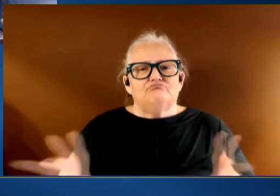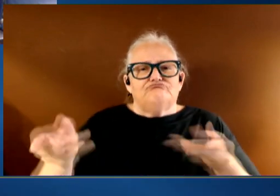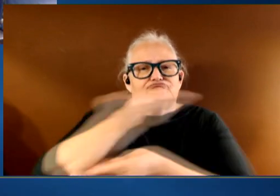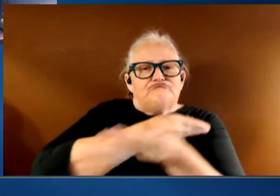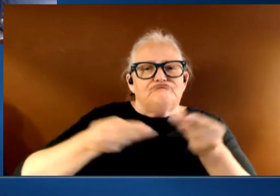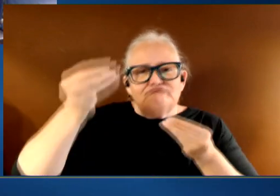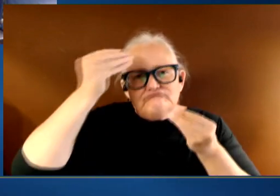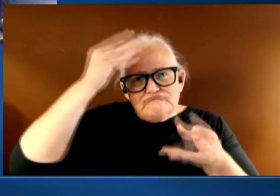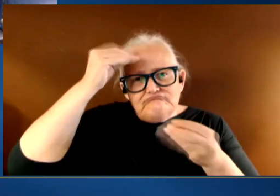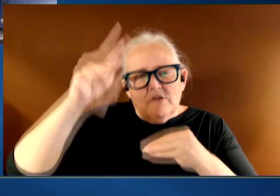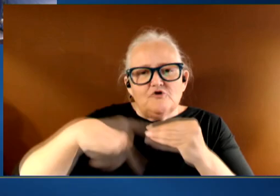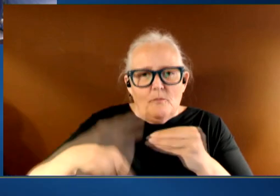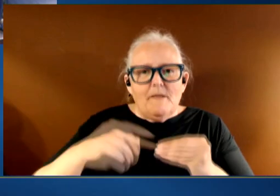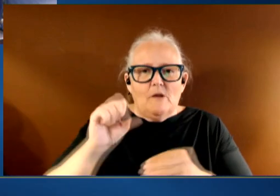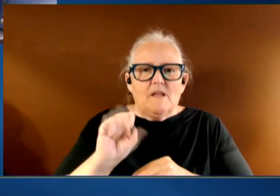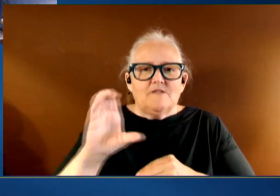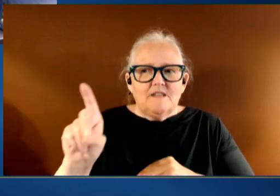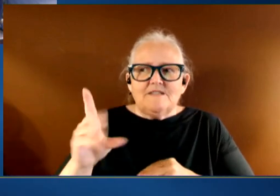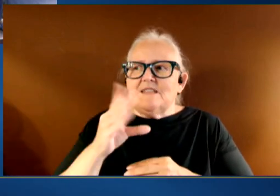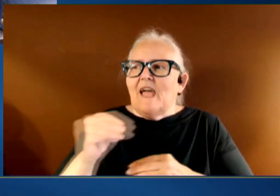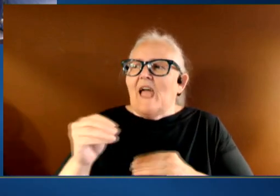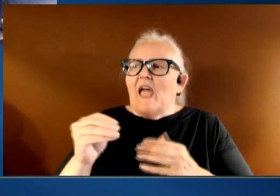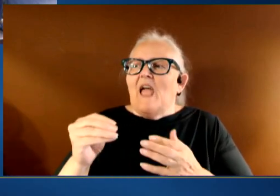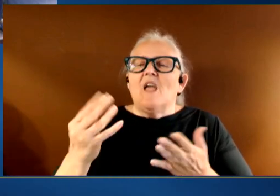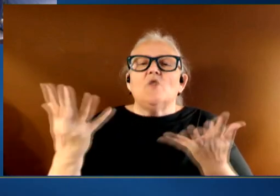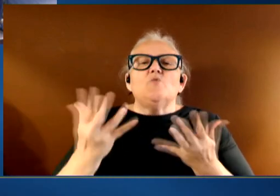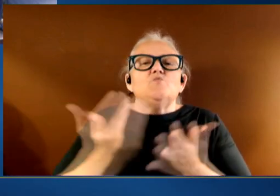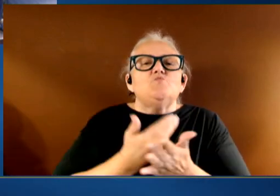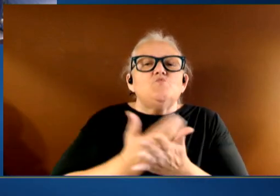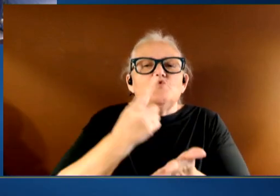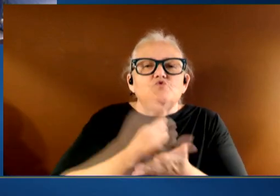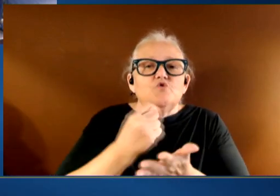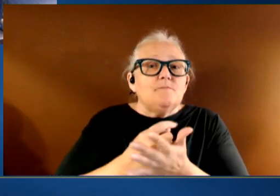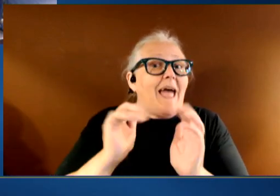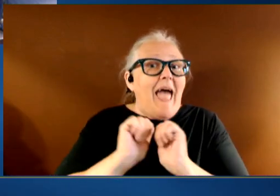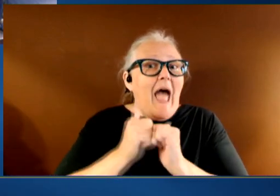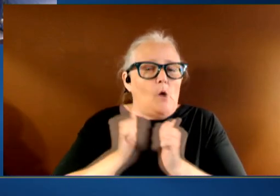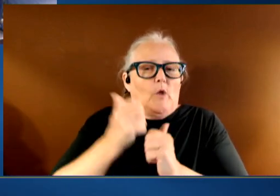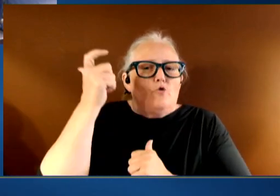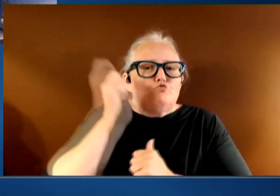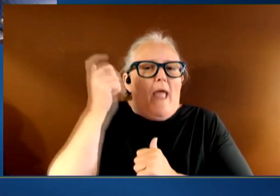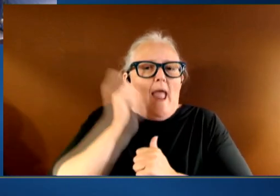the development of new therapies for the disease by providing grant resources via the Orphan Grant